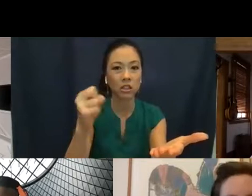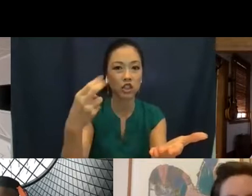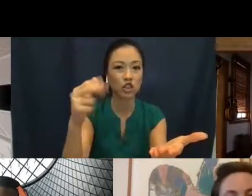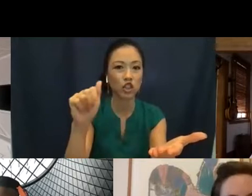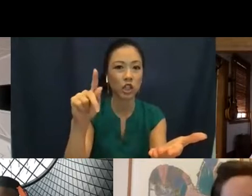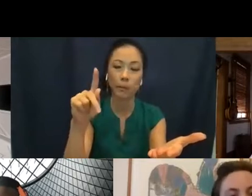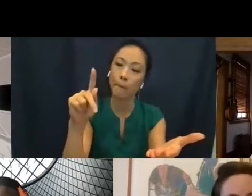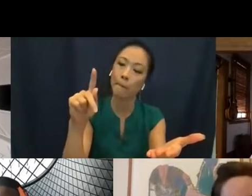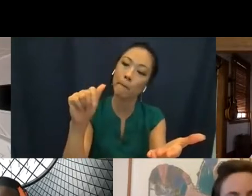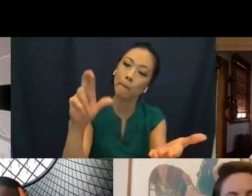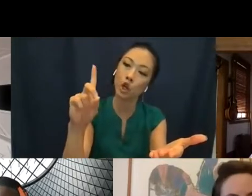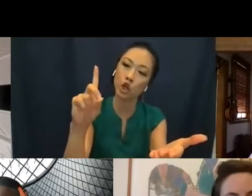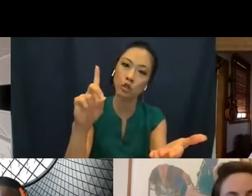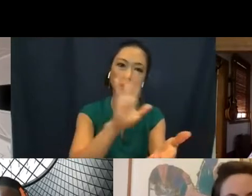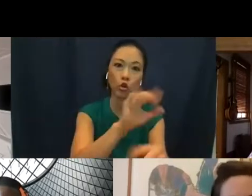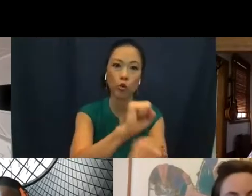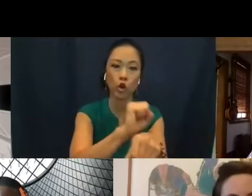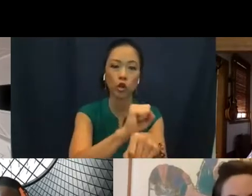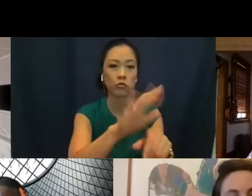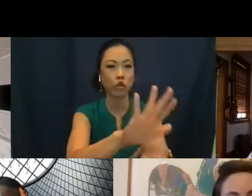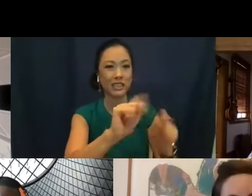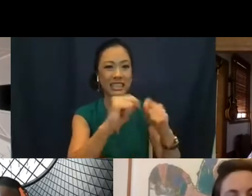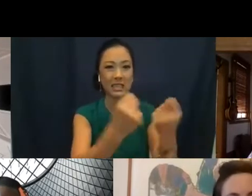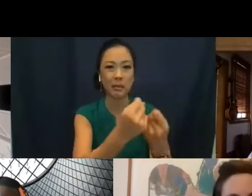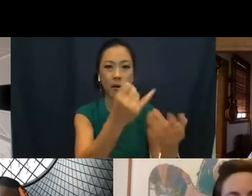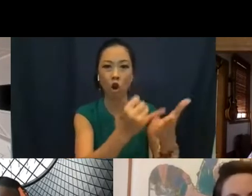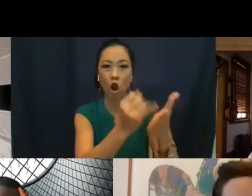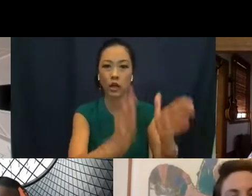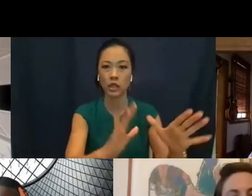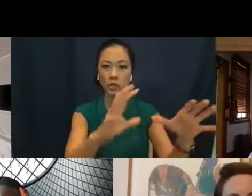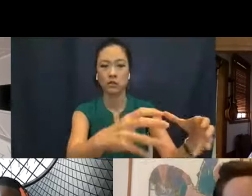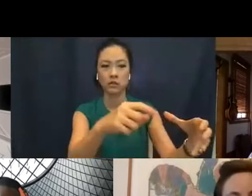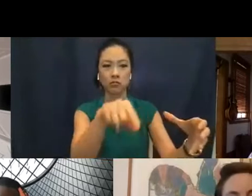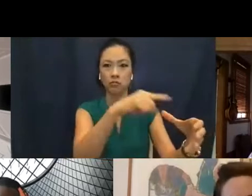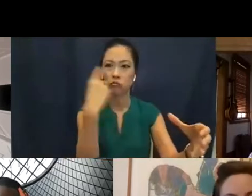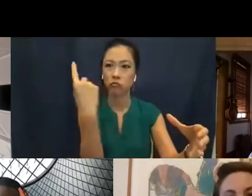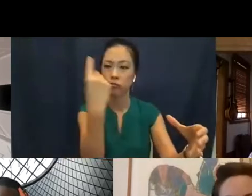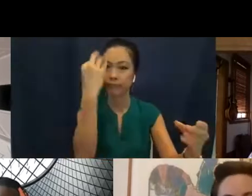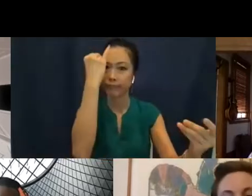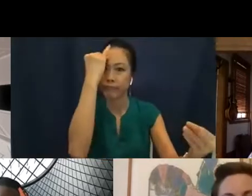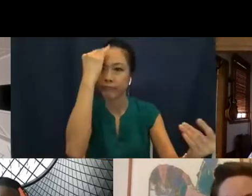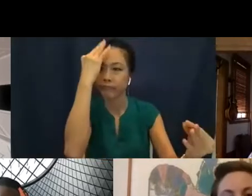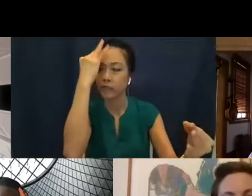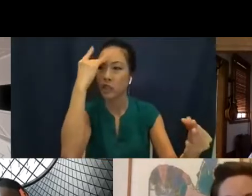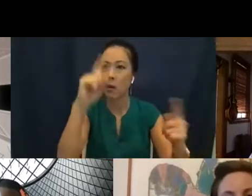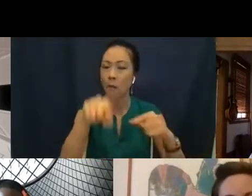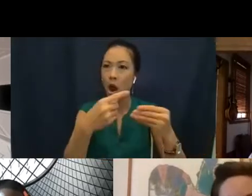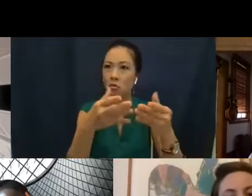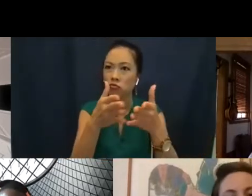not just inclusively, but generously about how technology interfaces with her practice